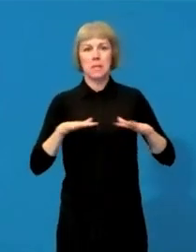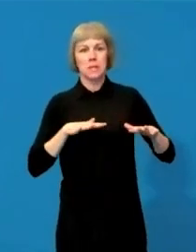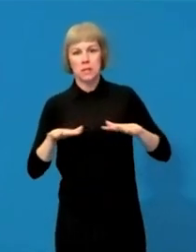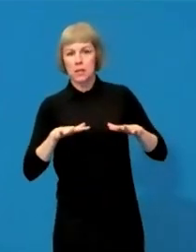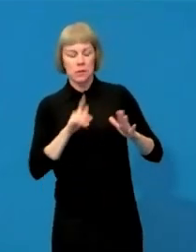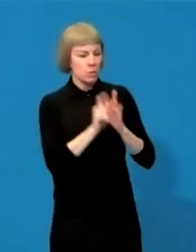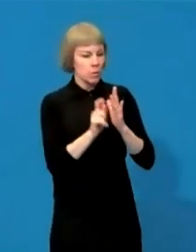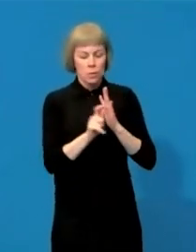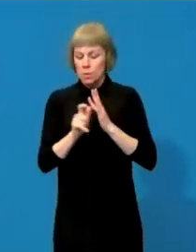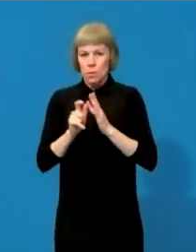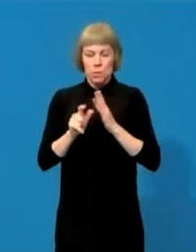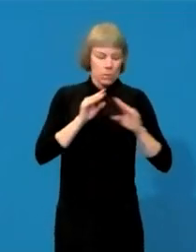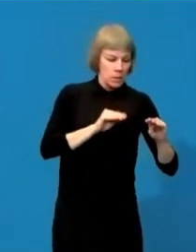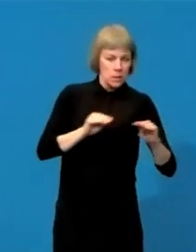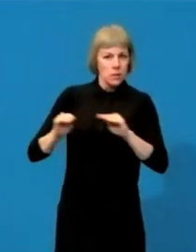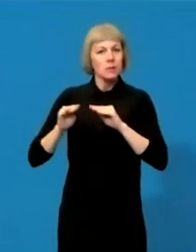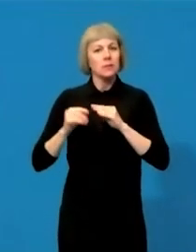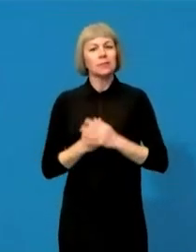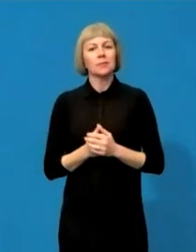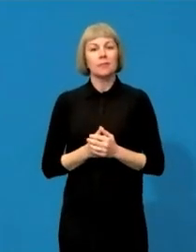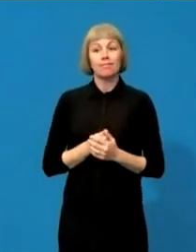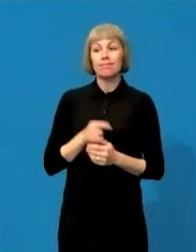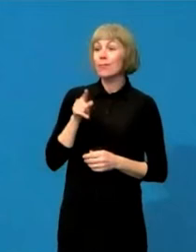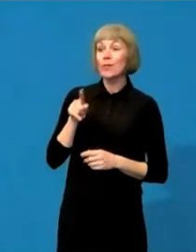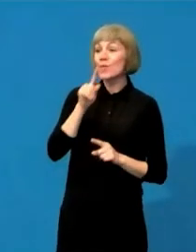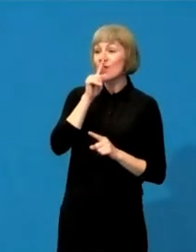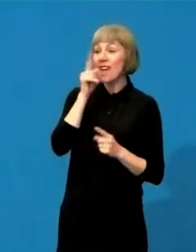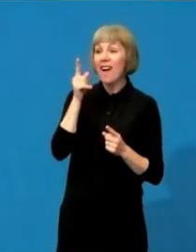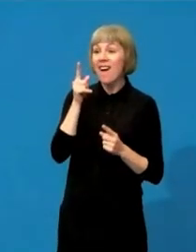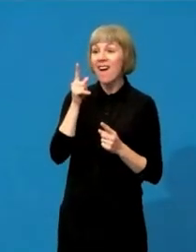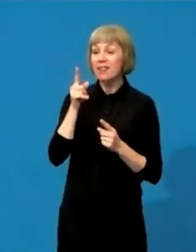think. MS TARRAGO: And so you wouldn't be able to do that if you had to move out of